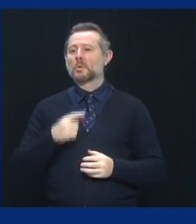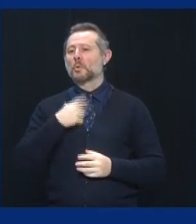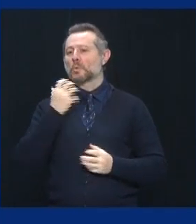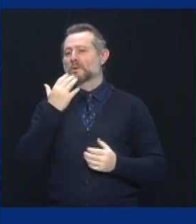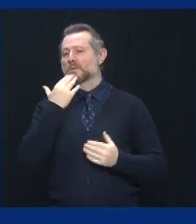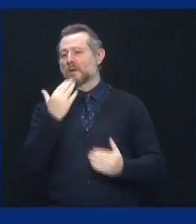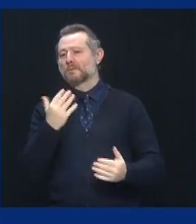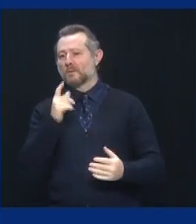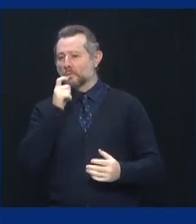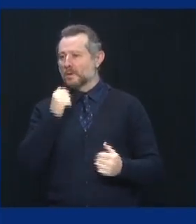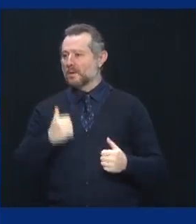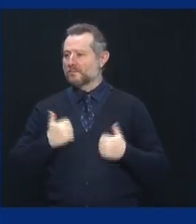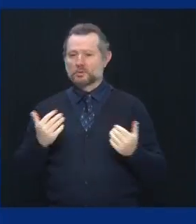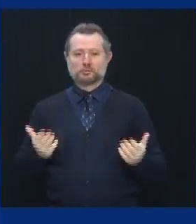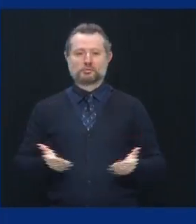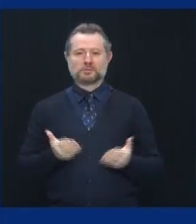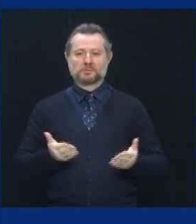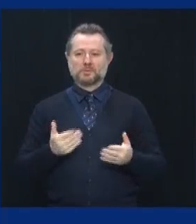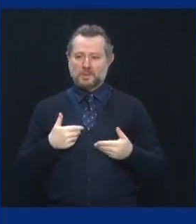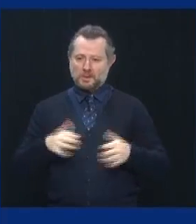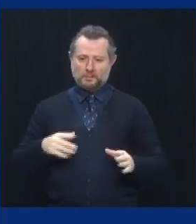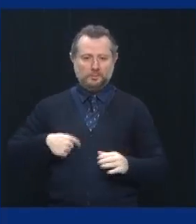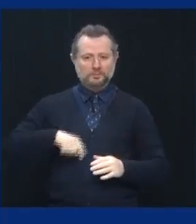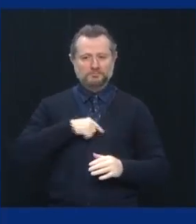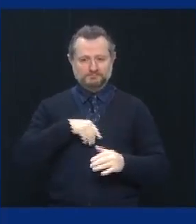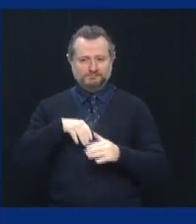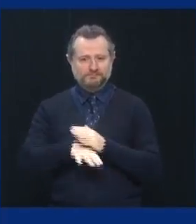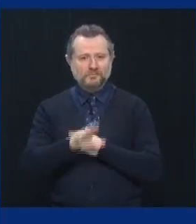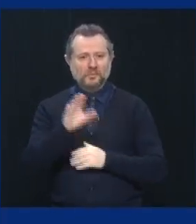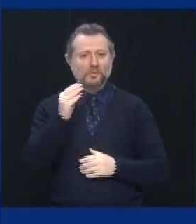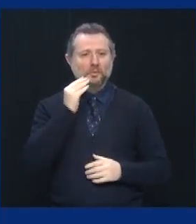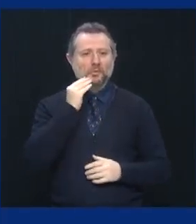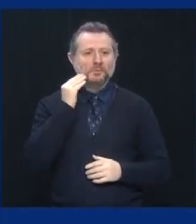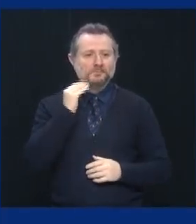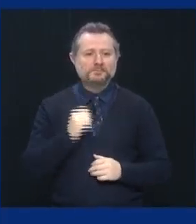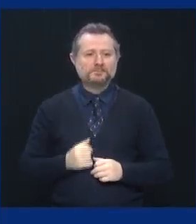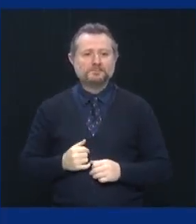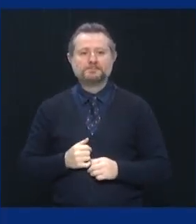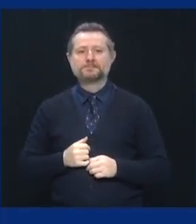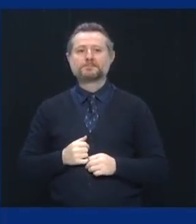IT MEANS WE'RE TOGETHER. FIRST OF ALL, I WANT TO THANK